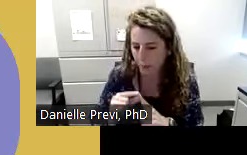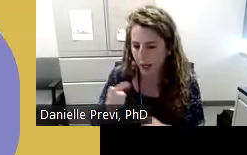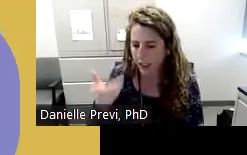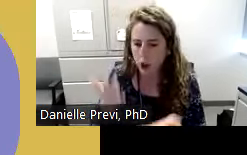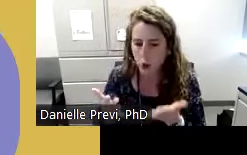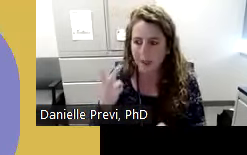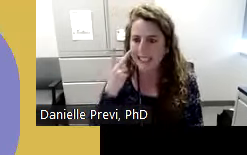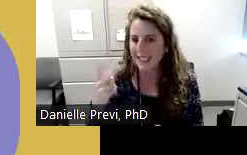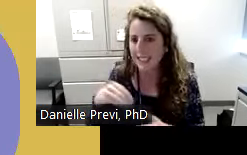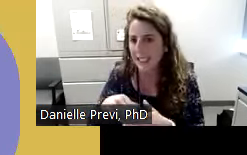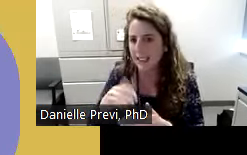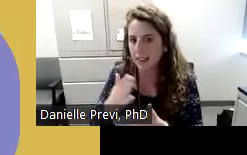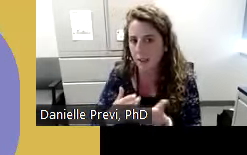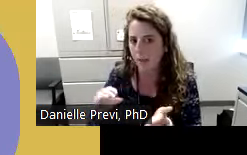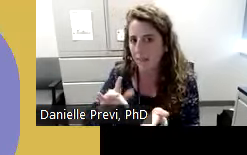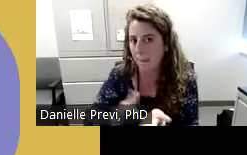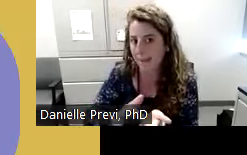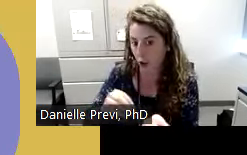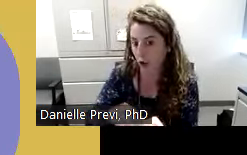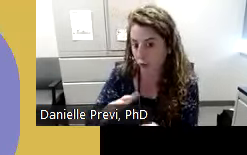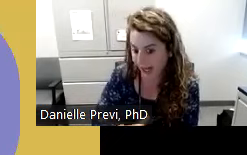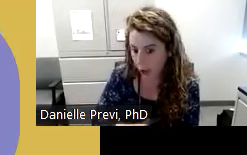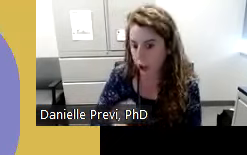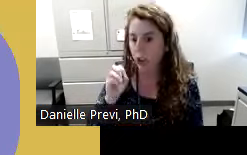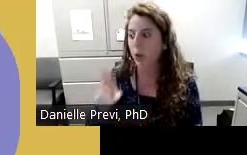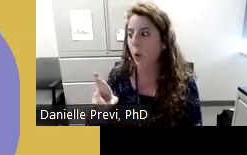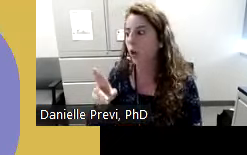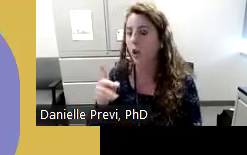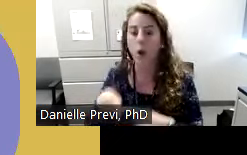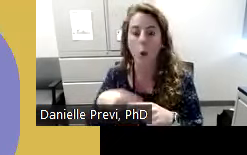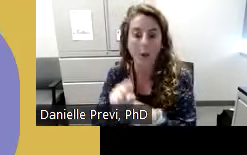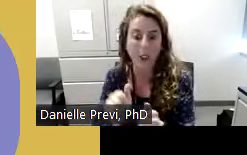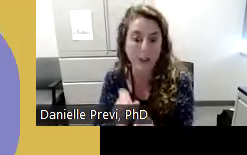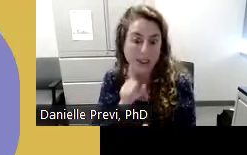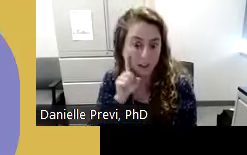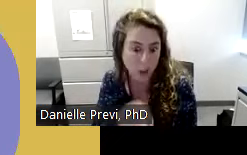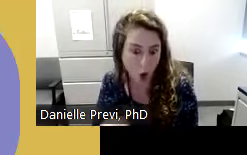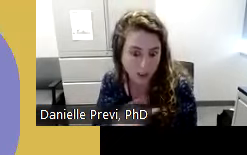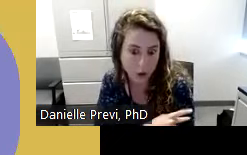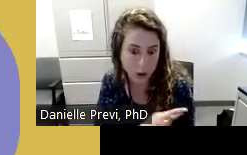Terminology (6:00) I want to share some terminology that you might see in some of the medical records, documentation,